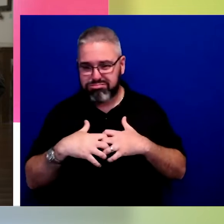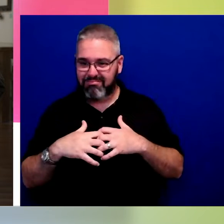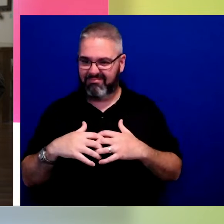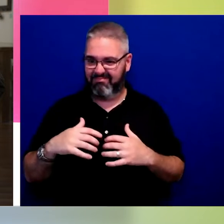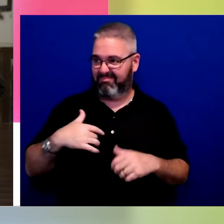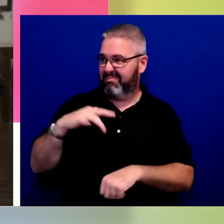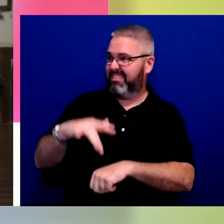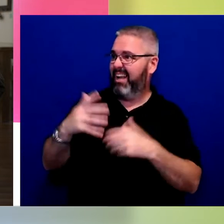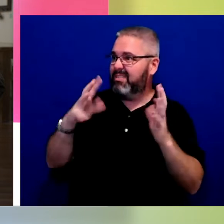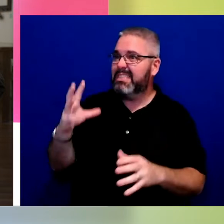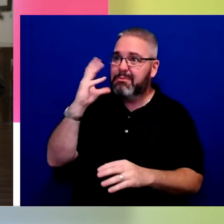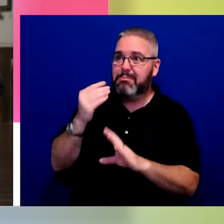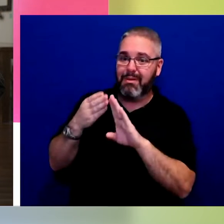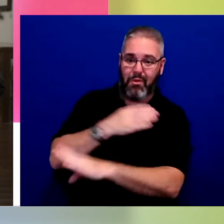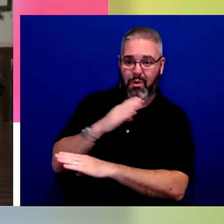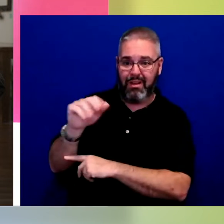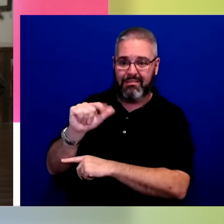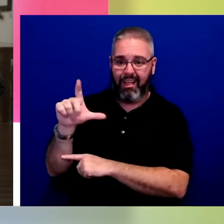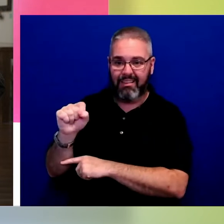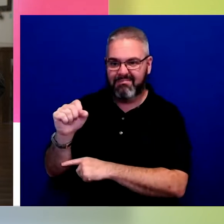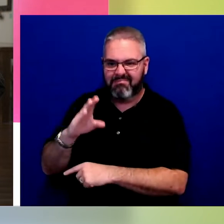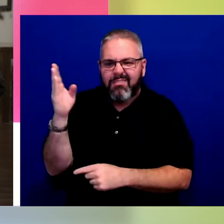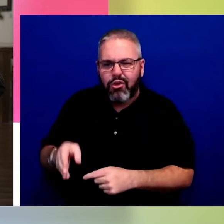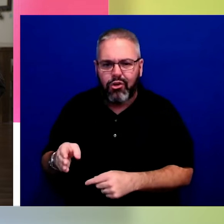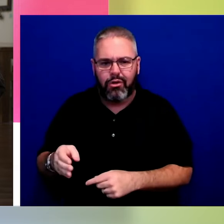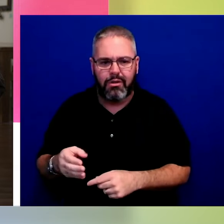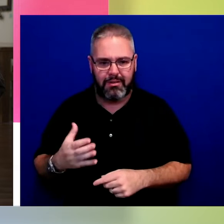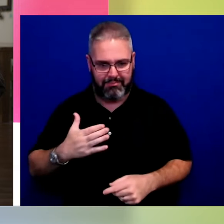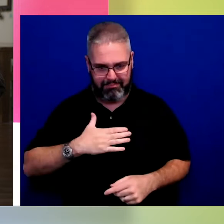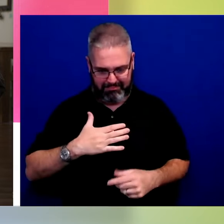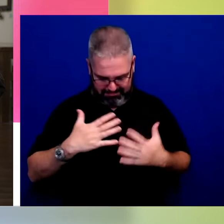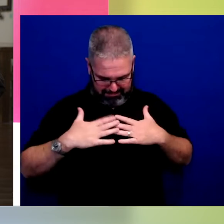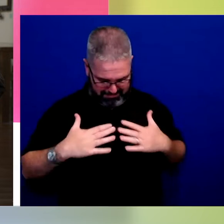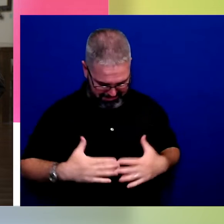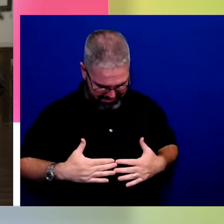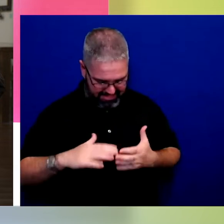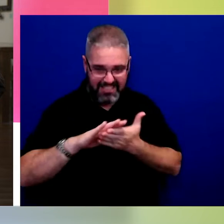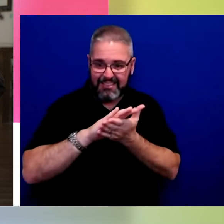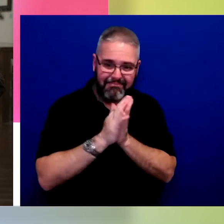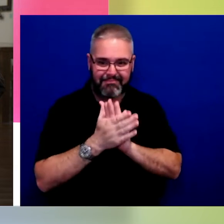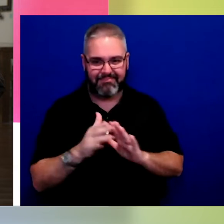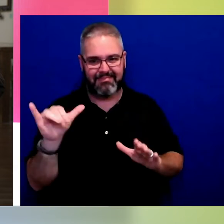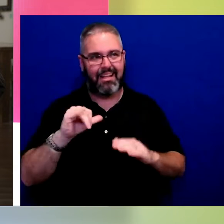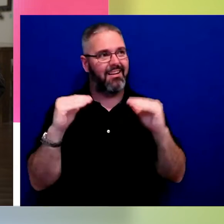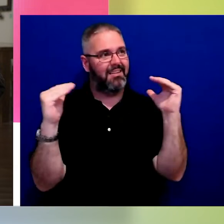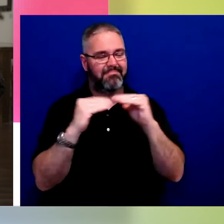While my body has become a prison and I face impossible adversity each day,